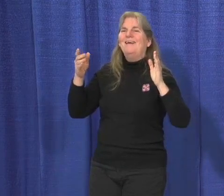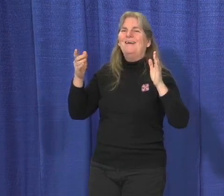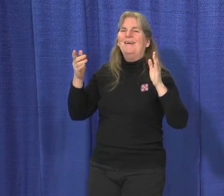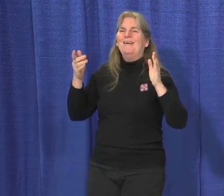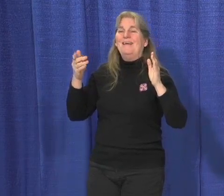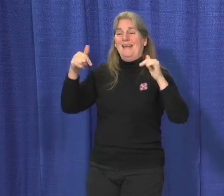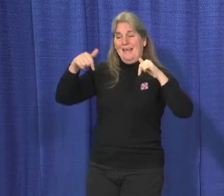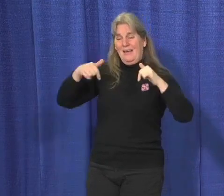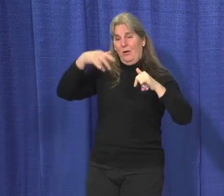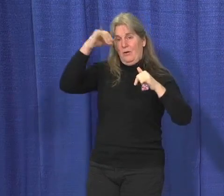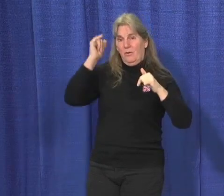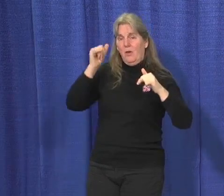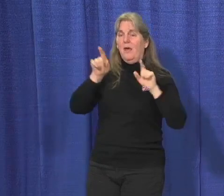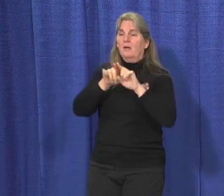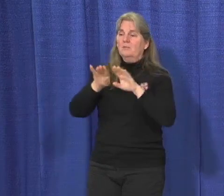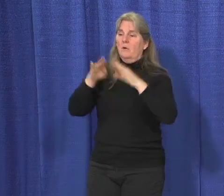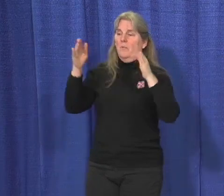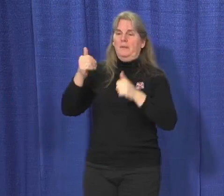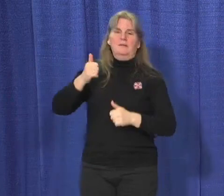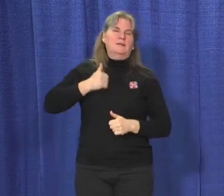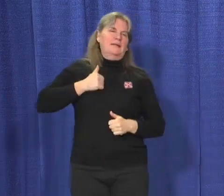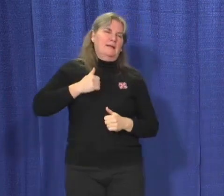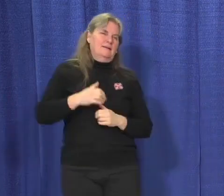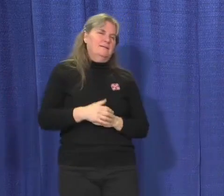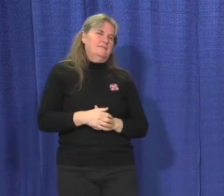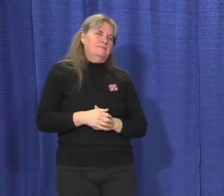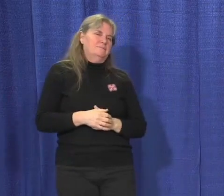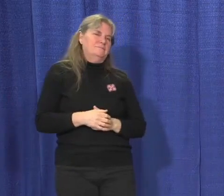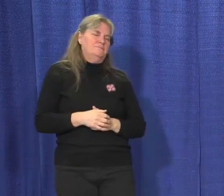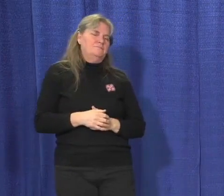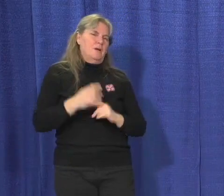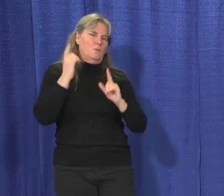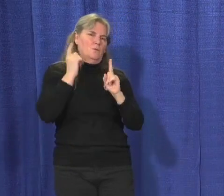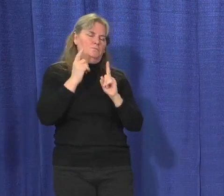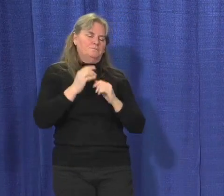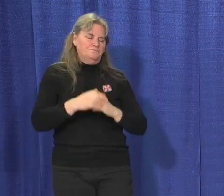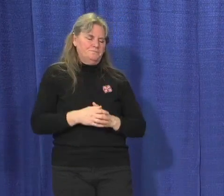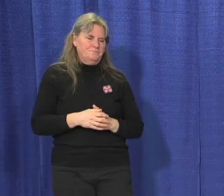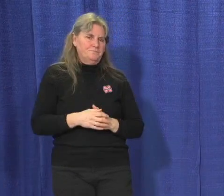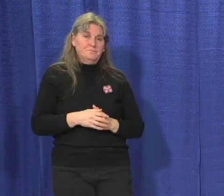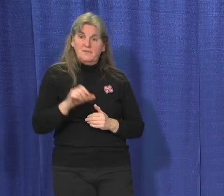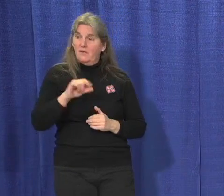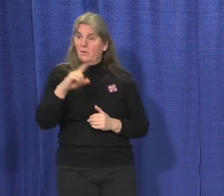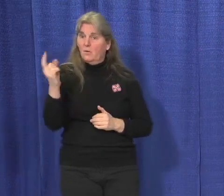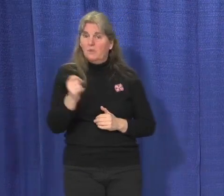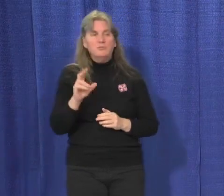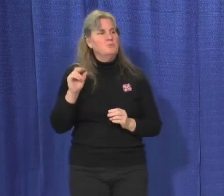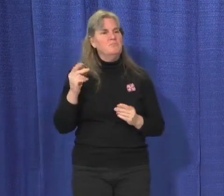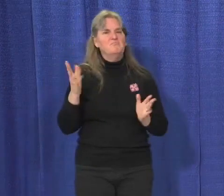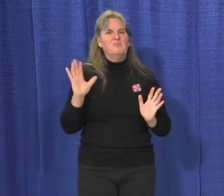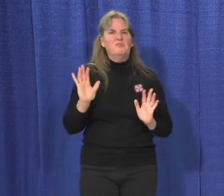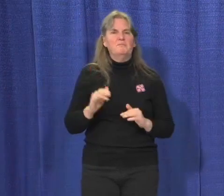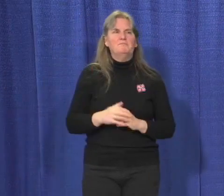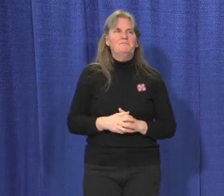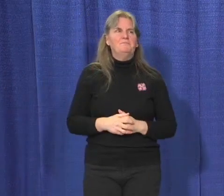Both as a territory and as a country.